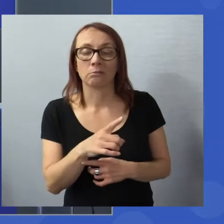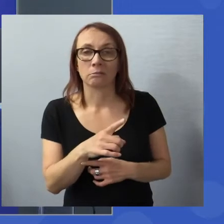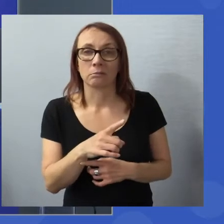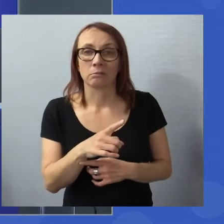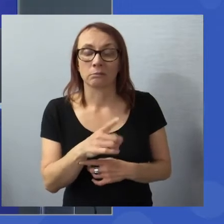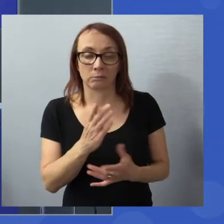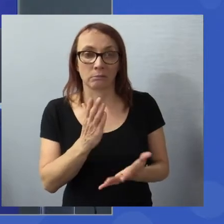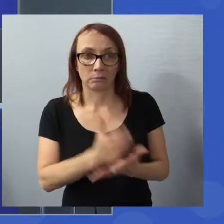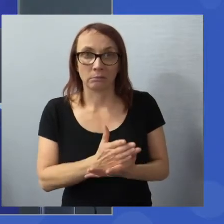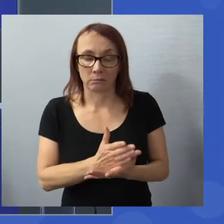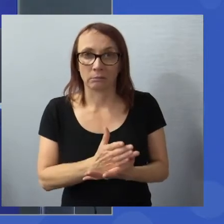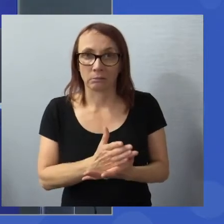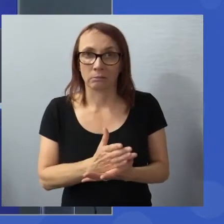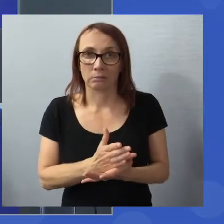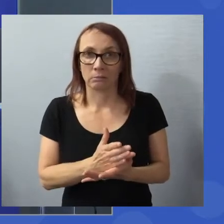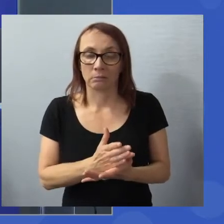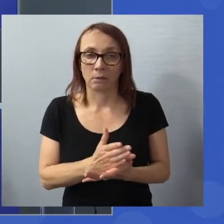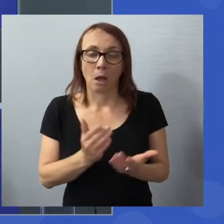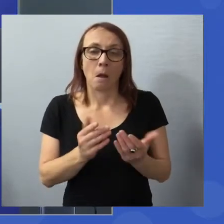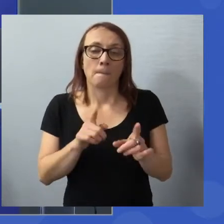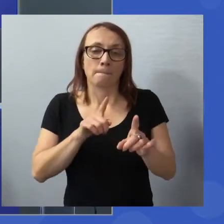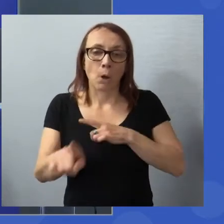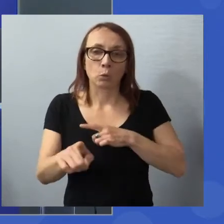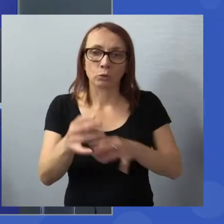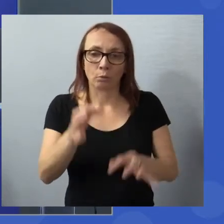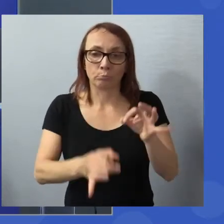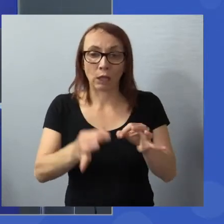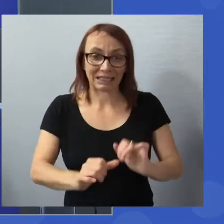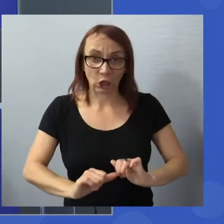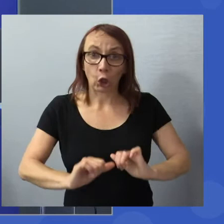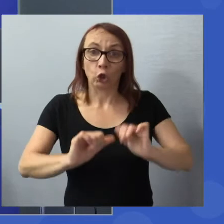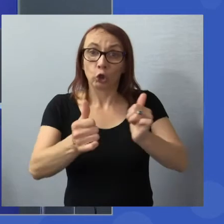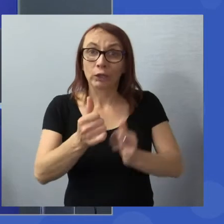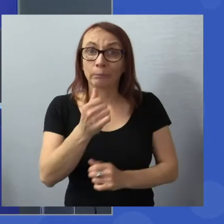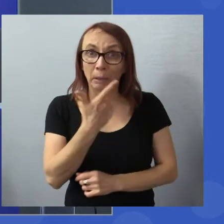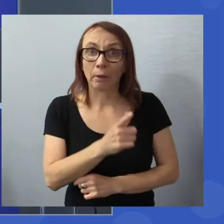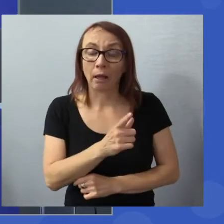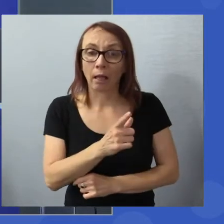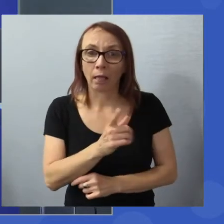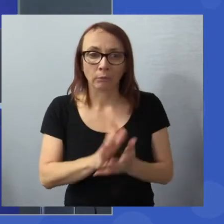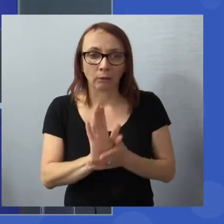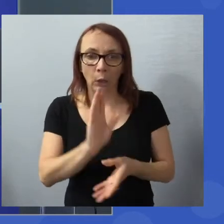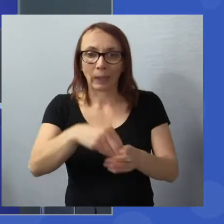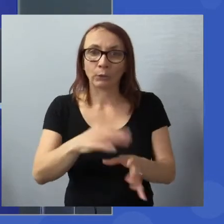Jen in either case that most politicians are good people you know they they went into politics because they want to achieve